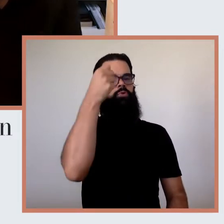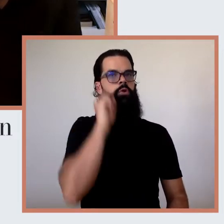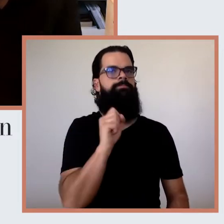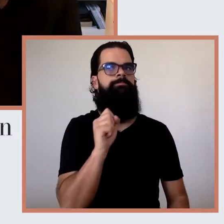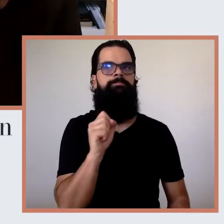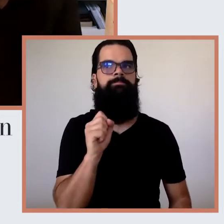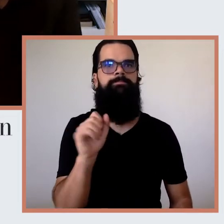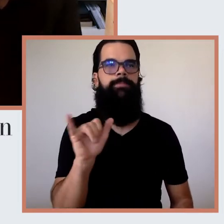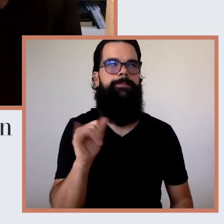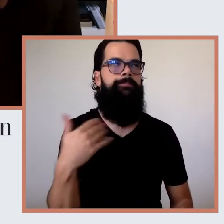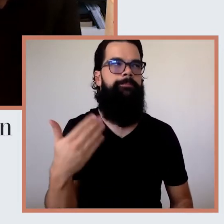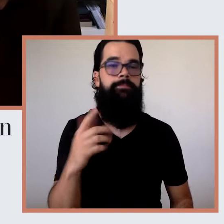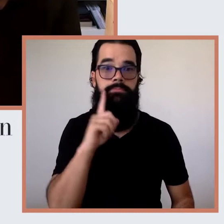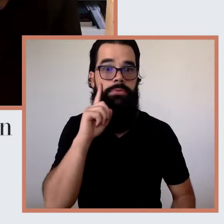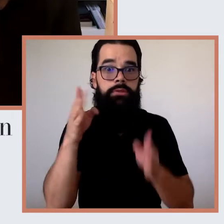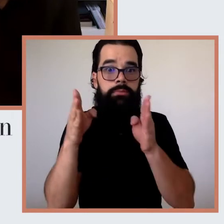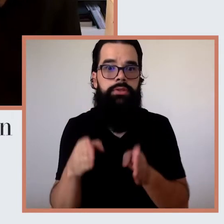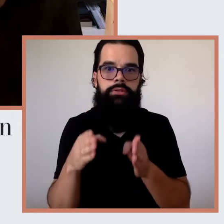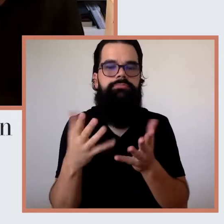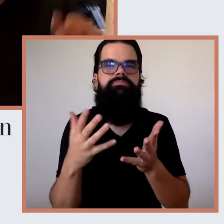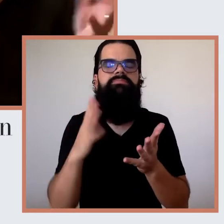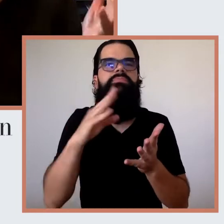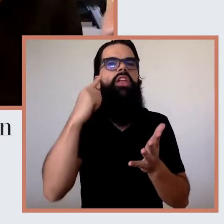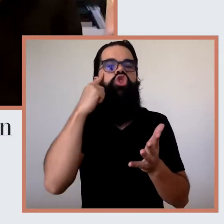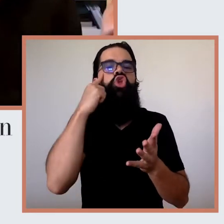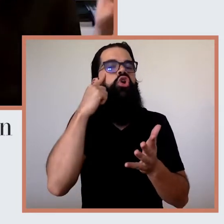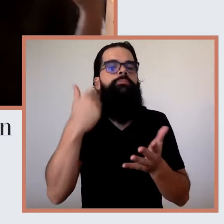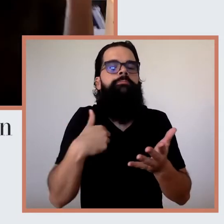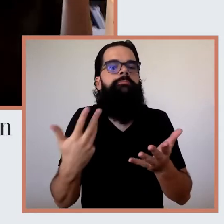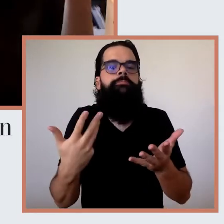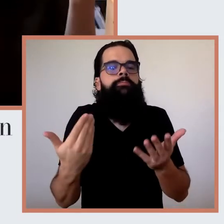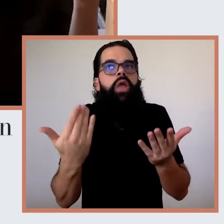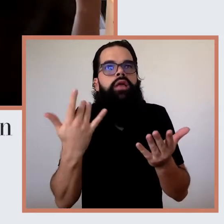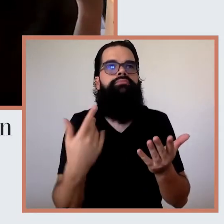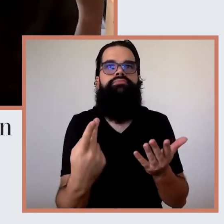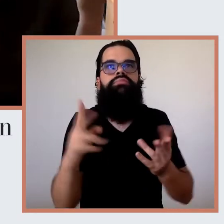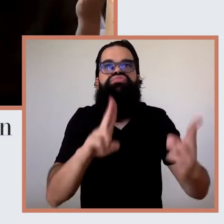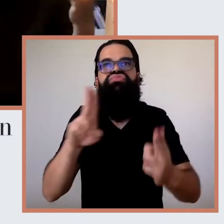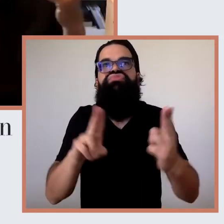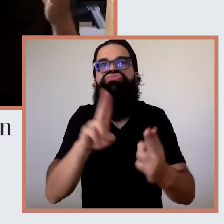have ever looked at you, Sarah, as being a deaf person. I just don't think of it that way, I go,